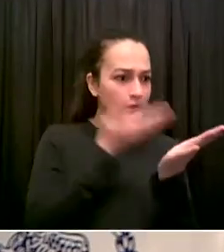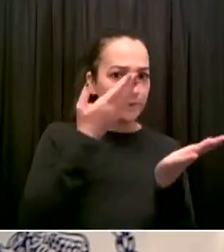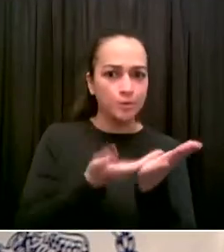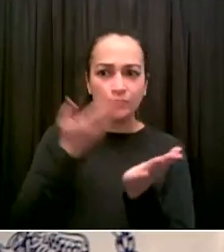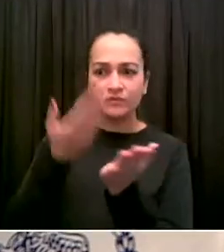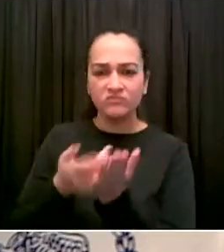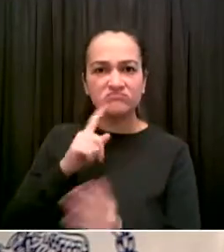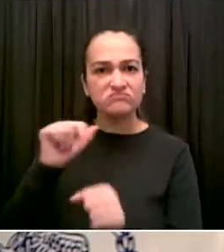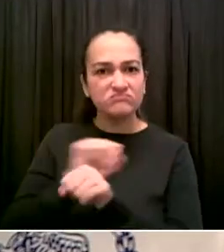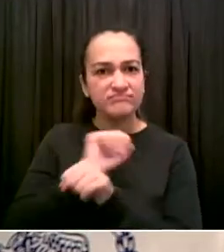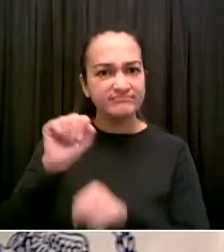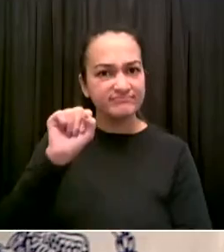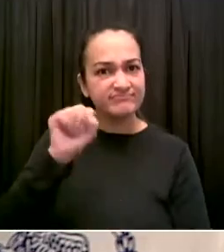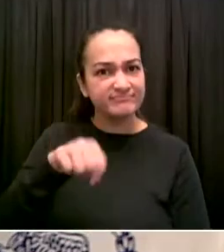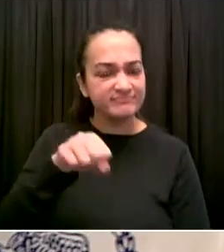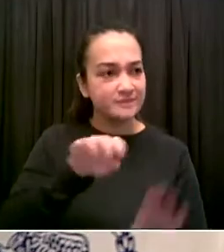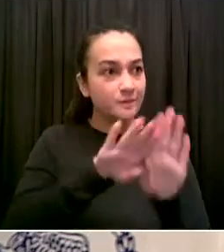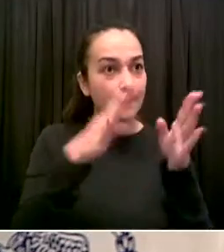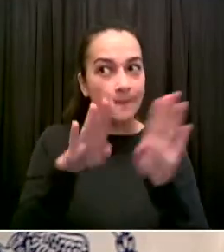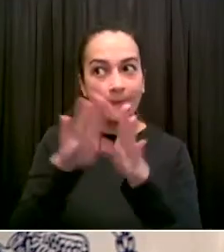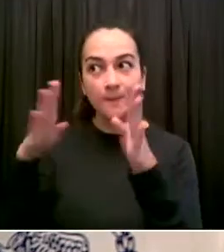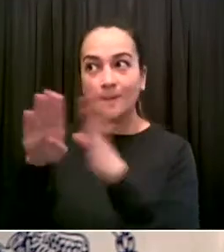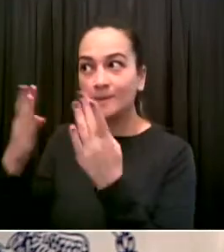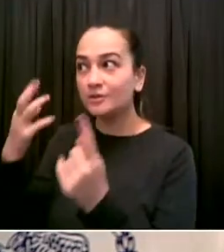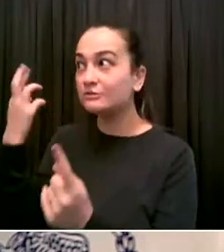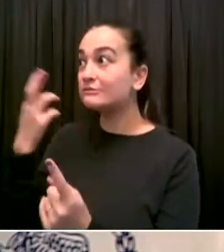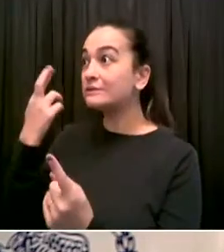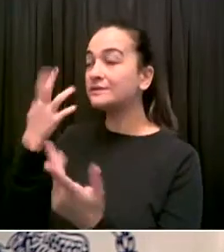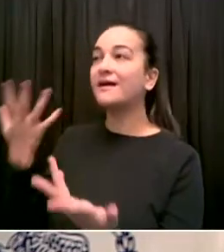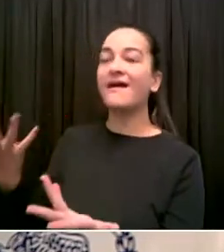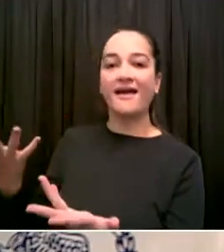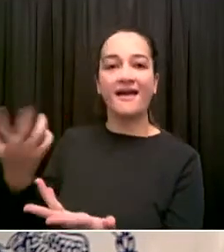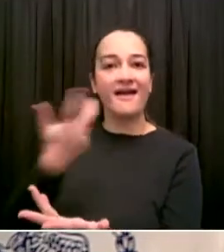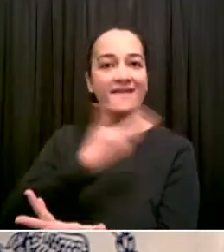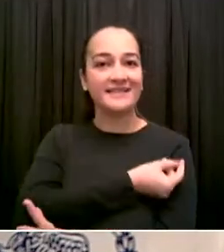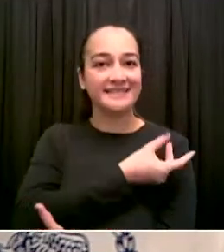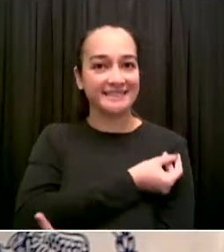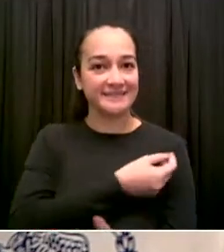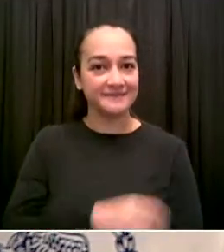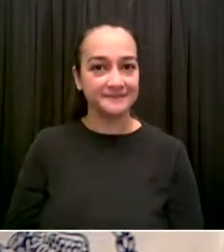TIME. WE KEEP SEEING THE SIGNS LOUD